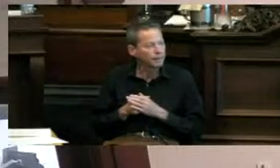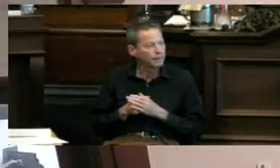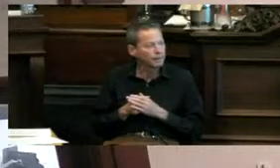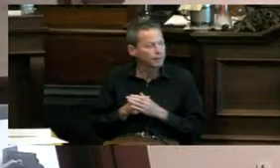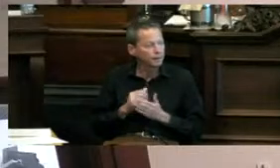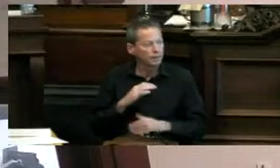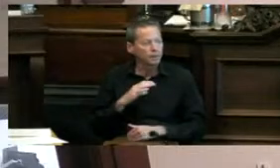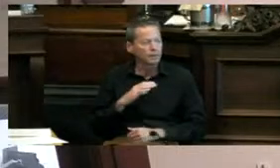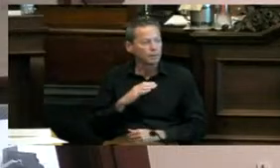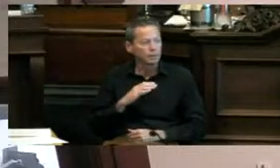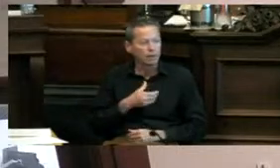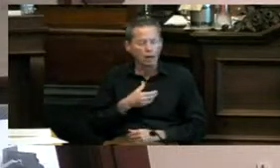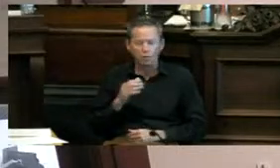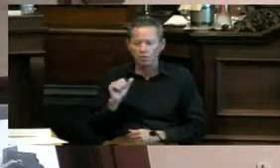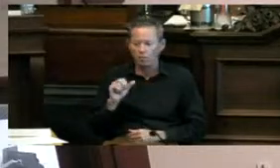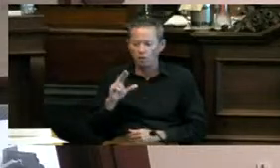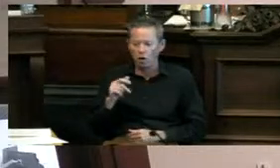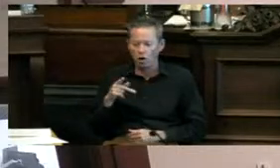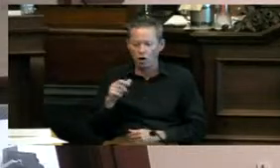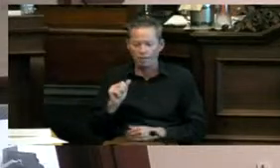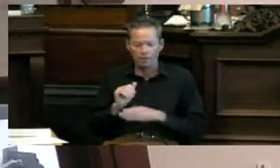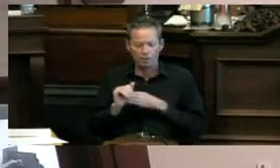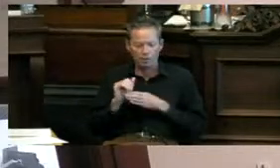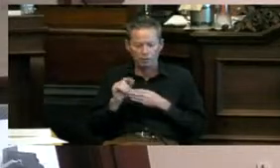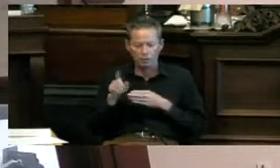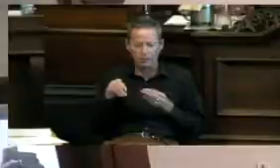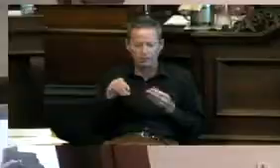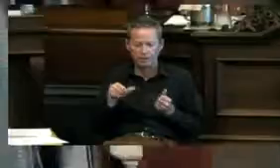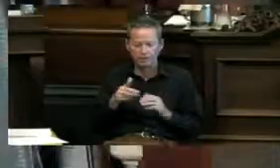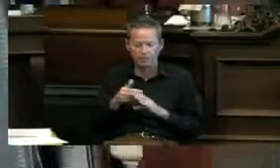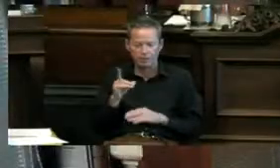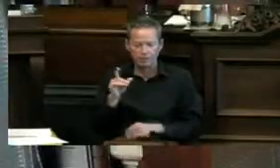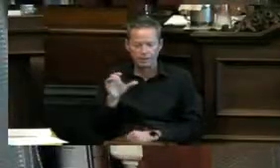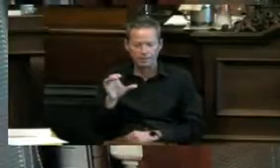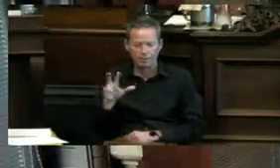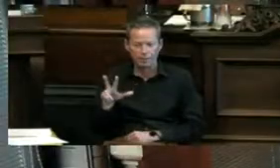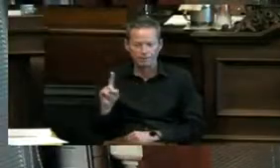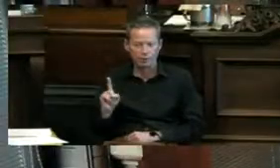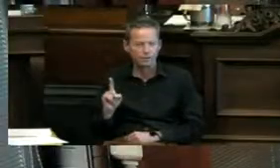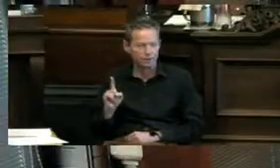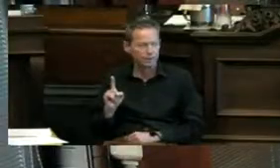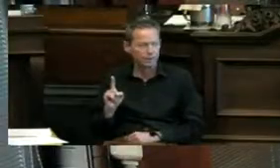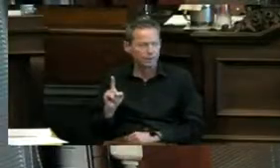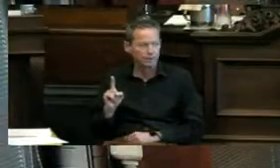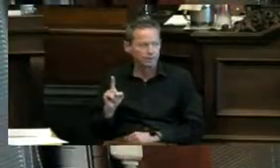purchasing. It's appreciative. I would just note that these are